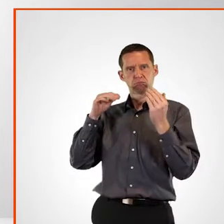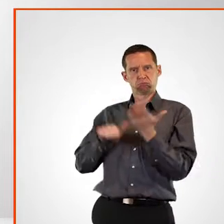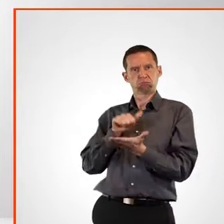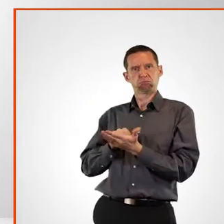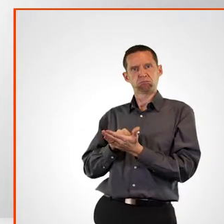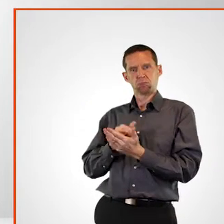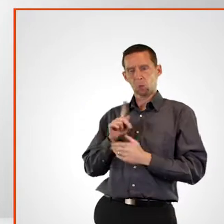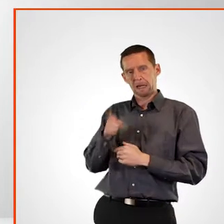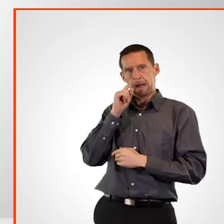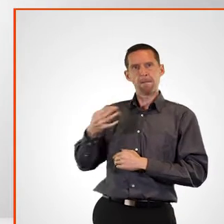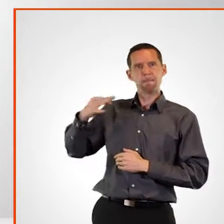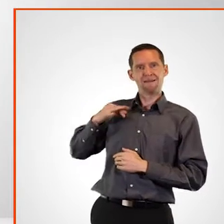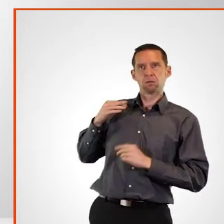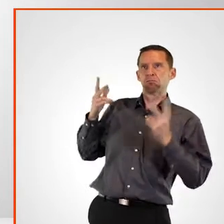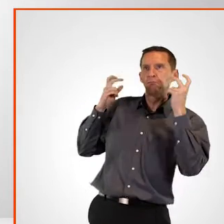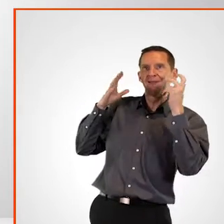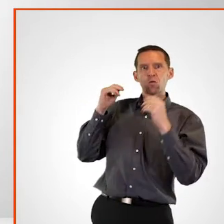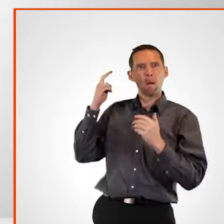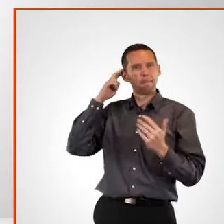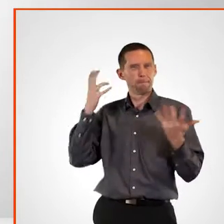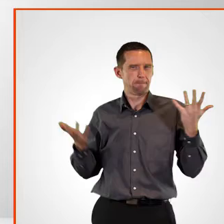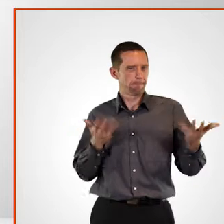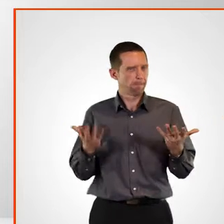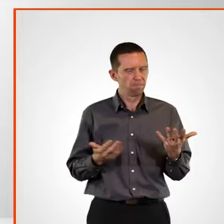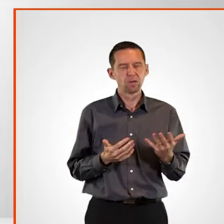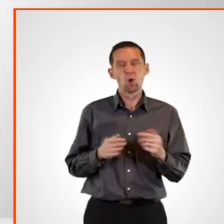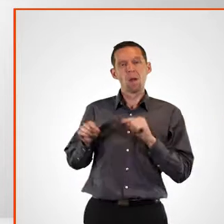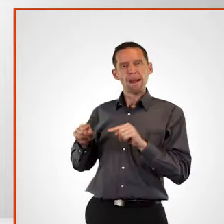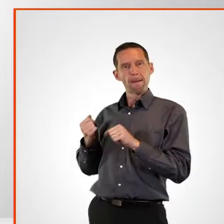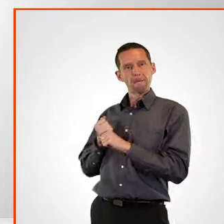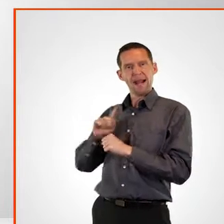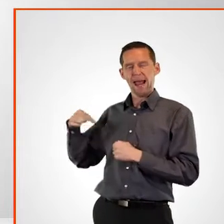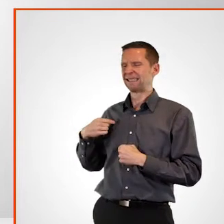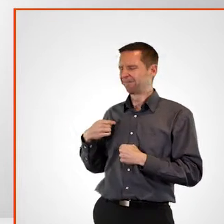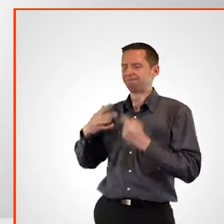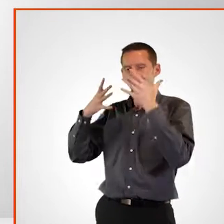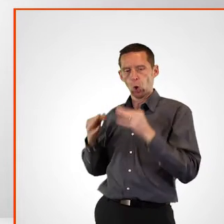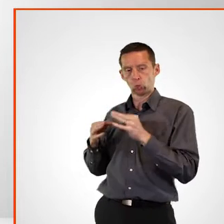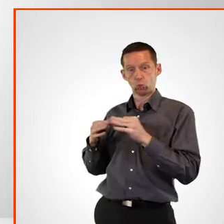to what a child would obtain with a cochlear implant? So that was kind of the impetus or the motivation for the study,